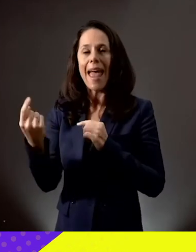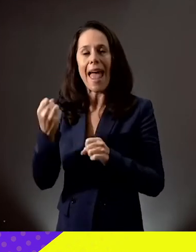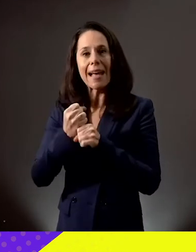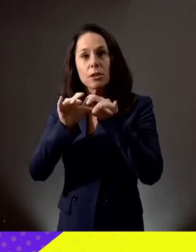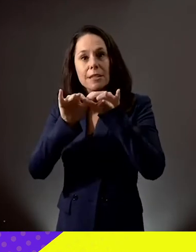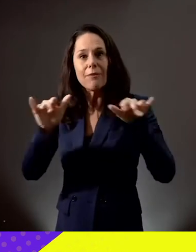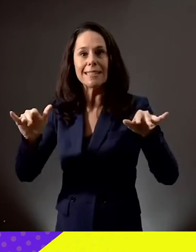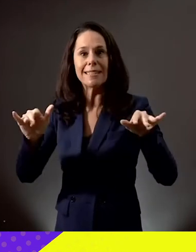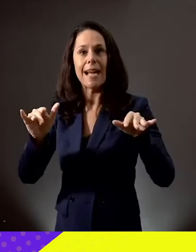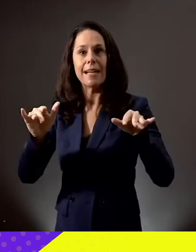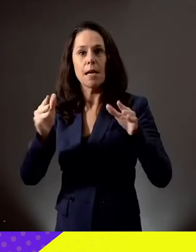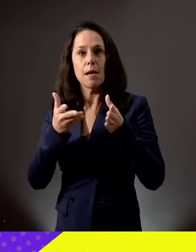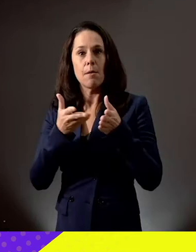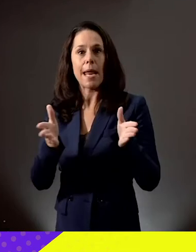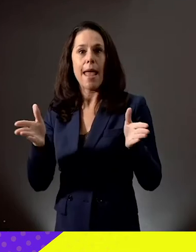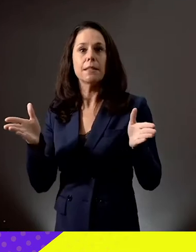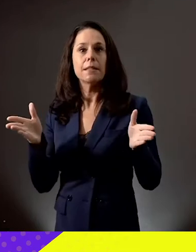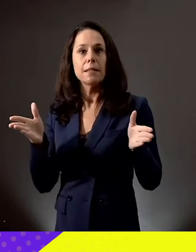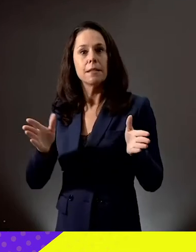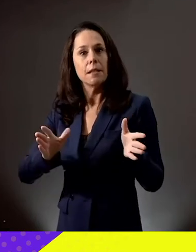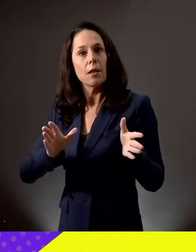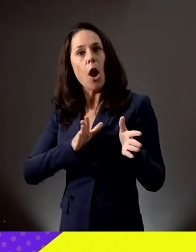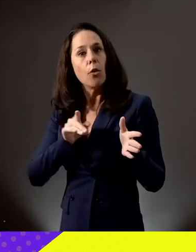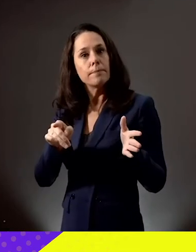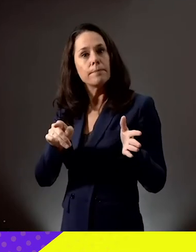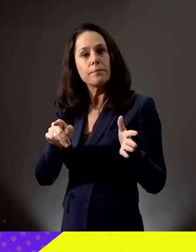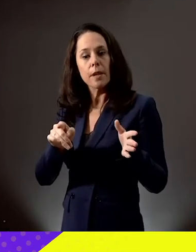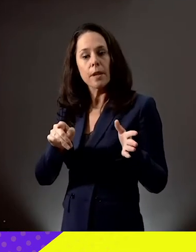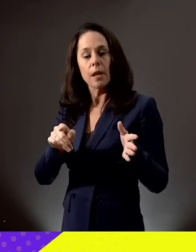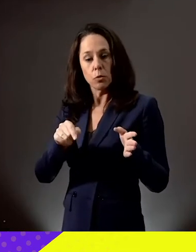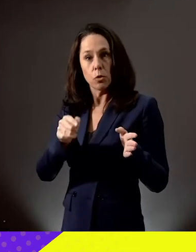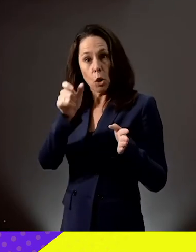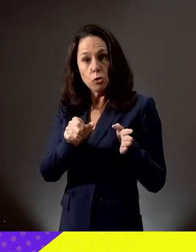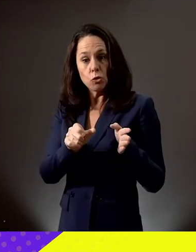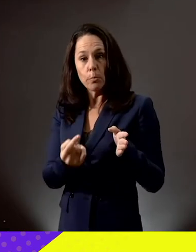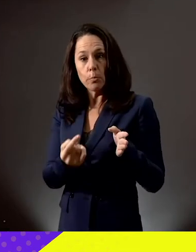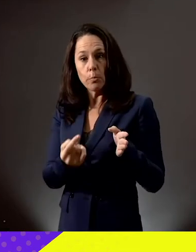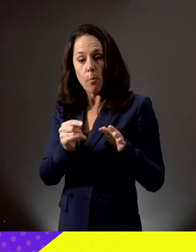It goes from the grass roots to the sub top, all the way to the top.